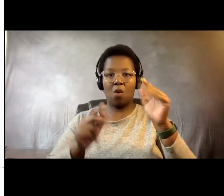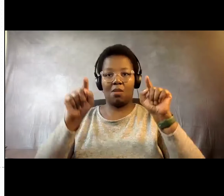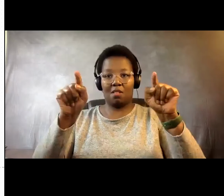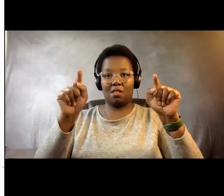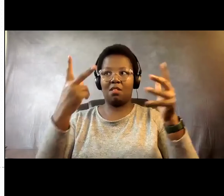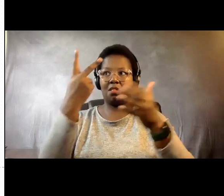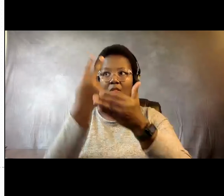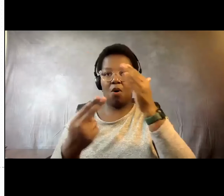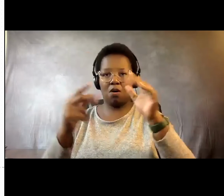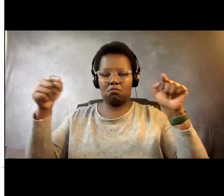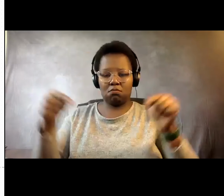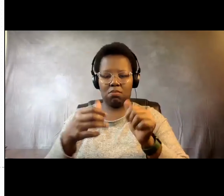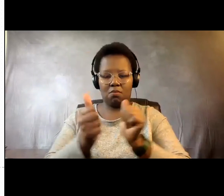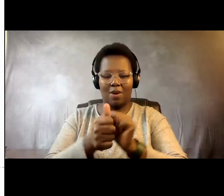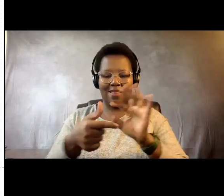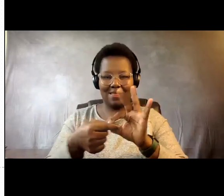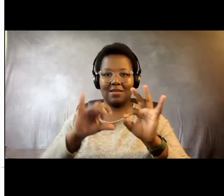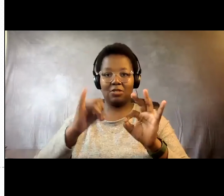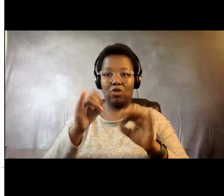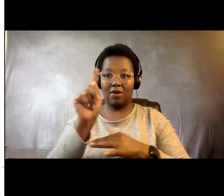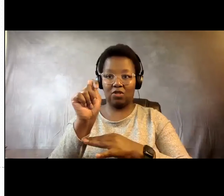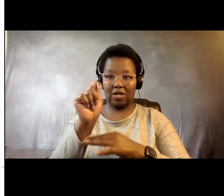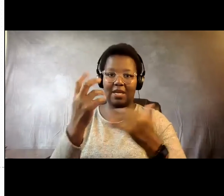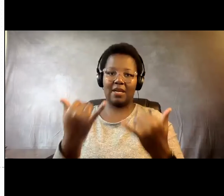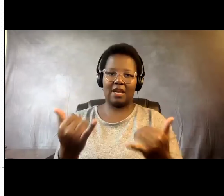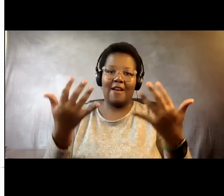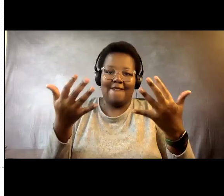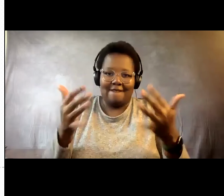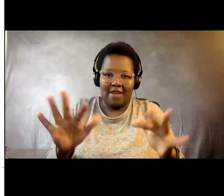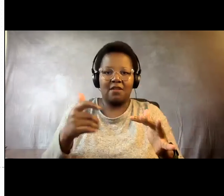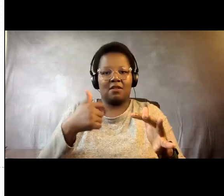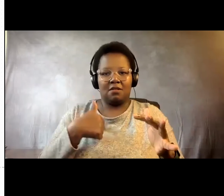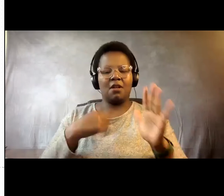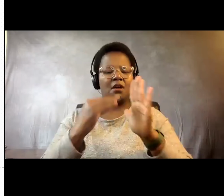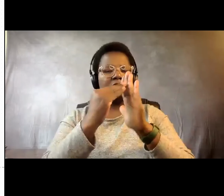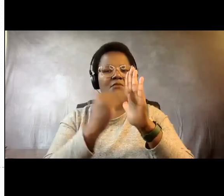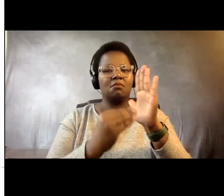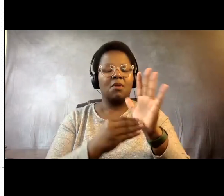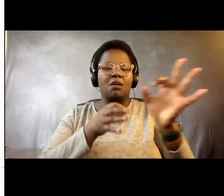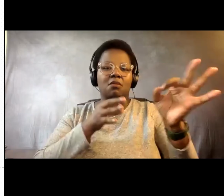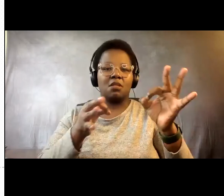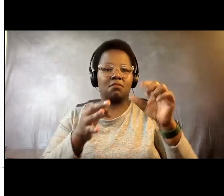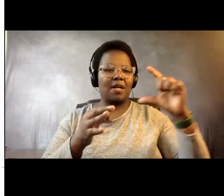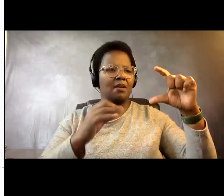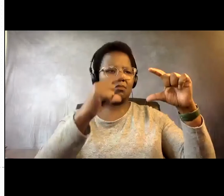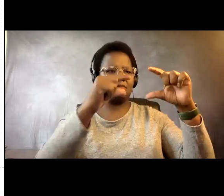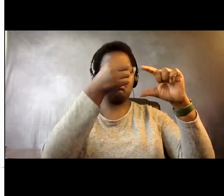And I document a lot of things using annotations. On the left here I have